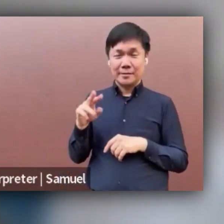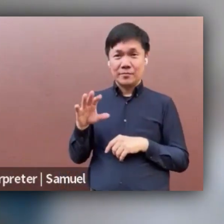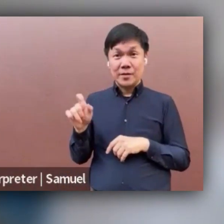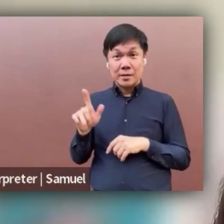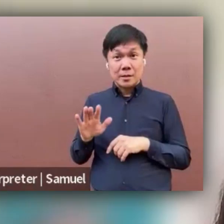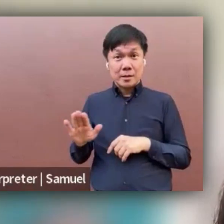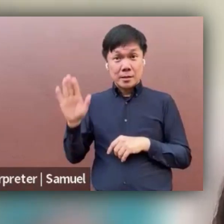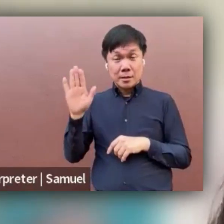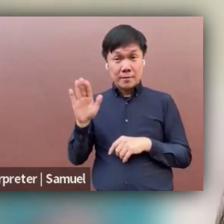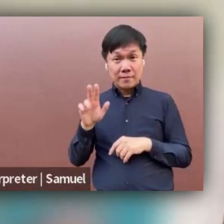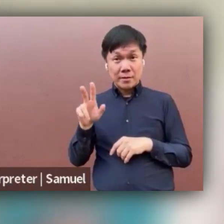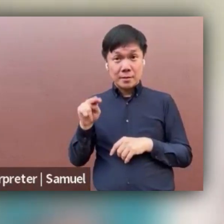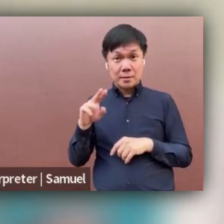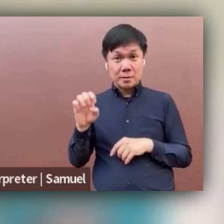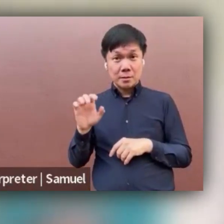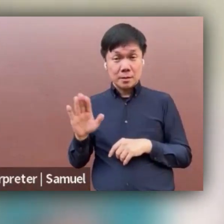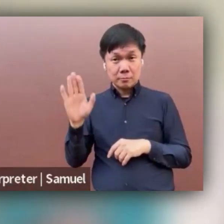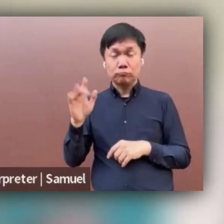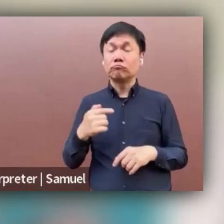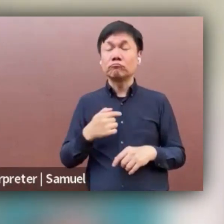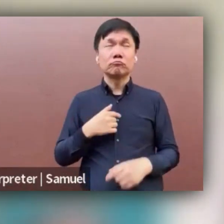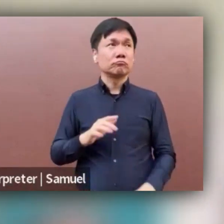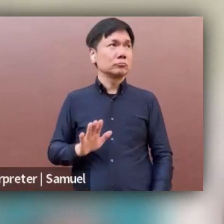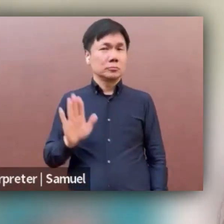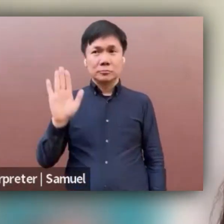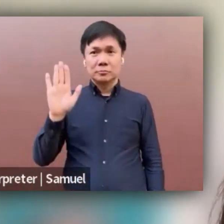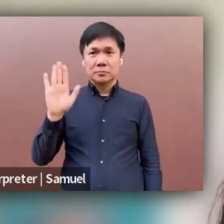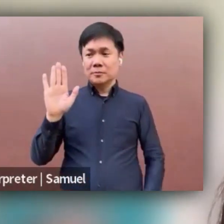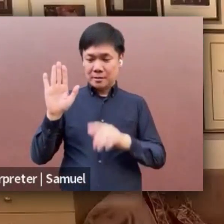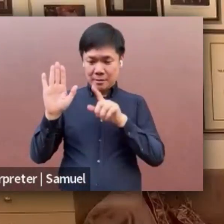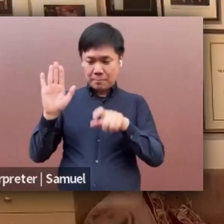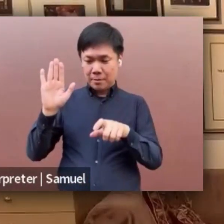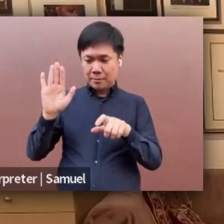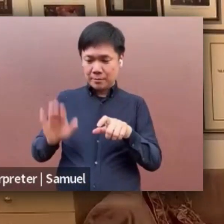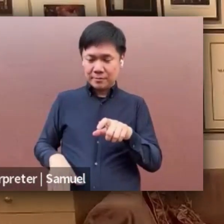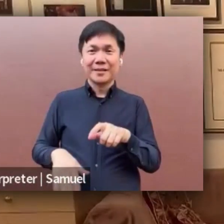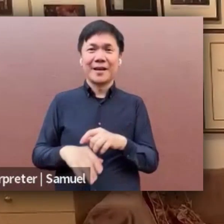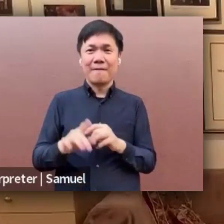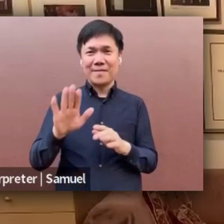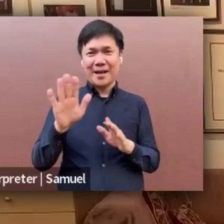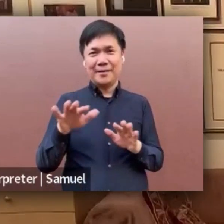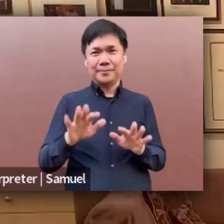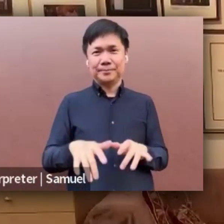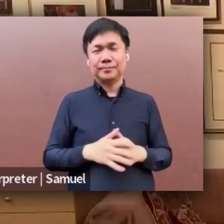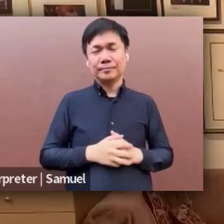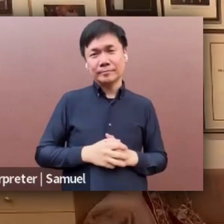And Vint, you have your hands up. You have your hand up? Yeah, I've never turned down an open microphone.